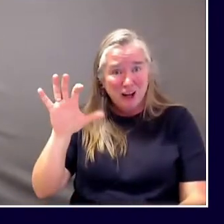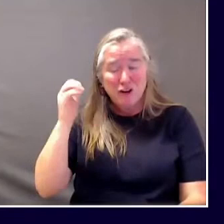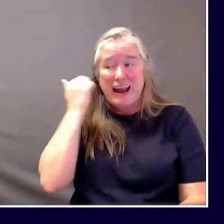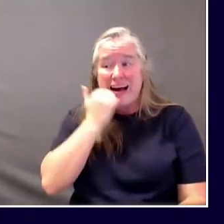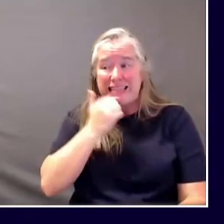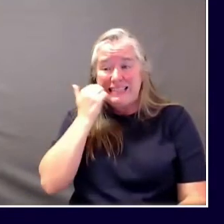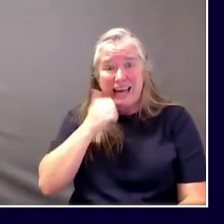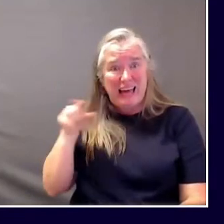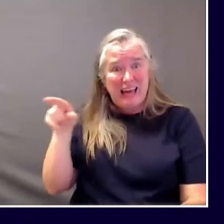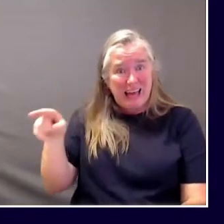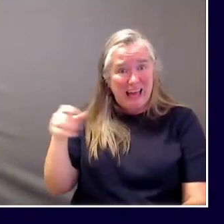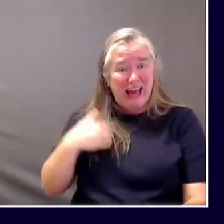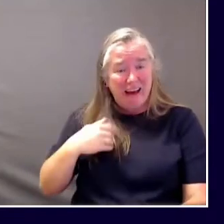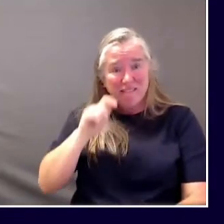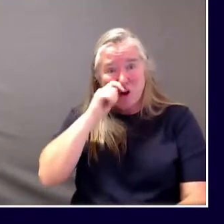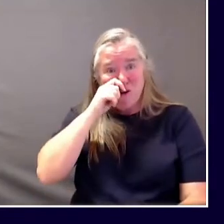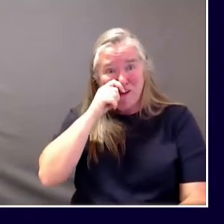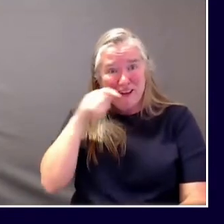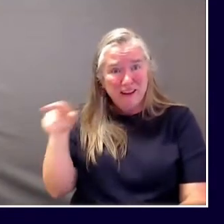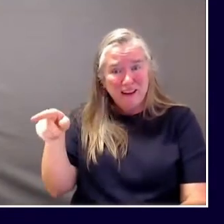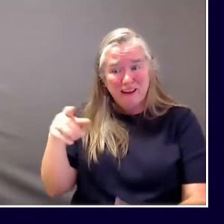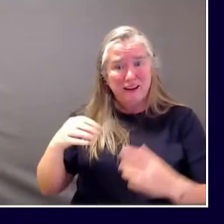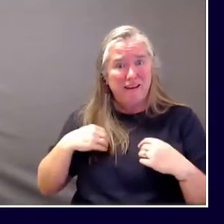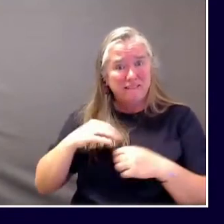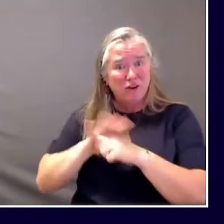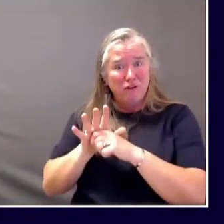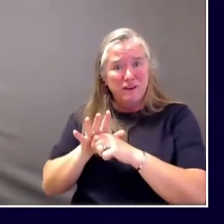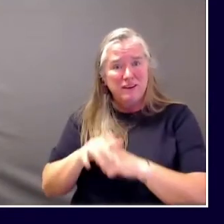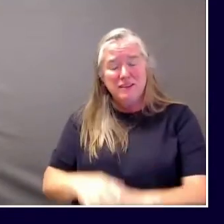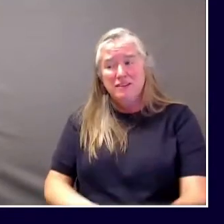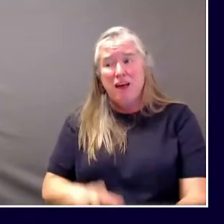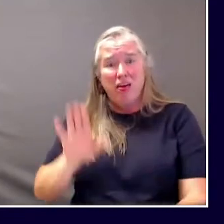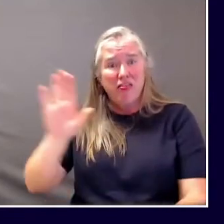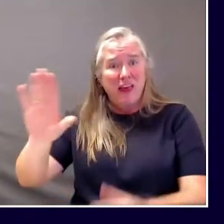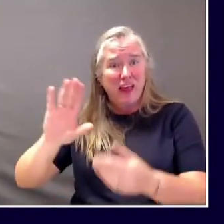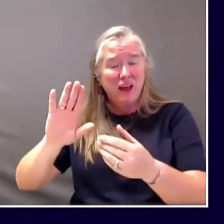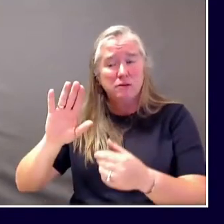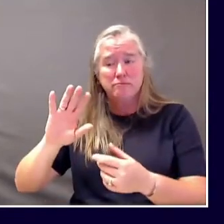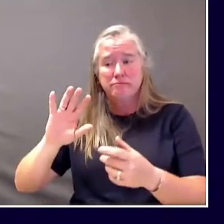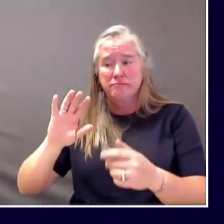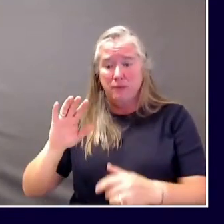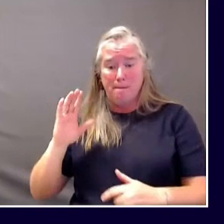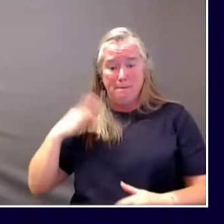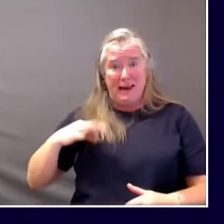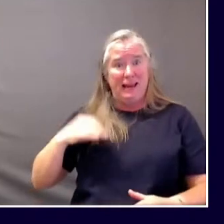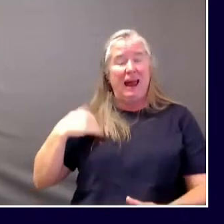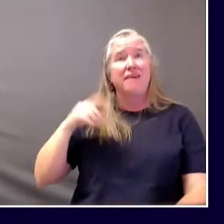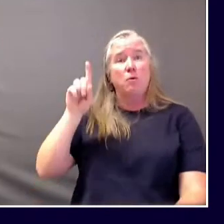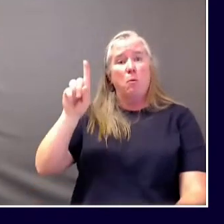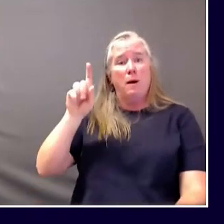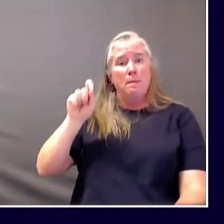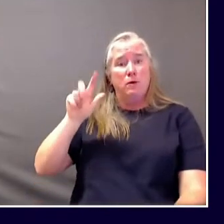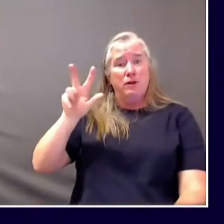and they have smaller population than